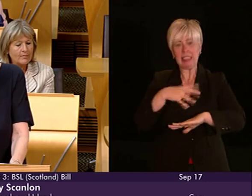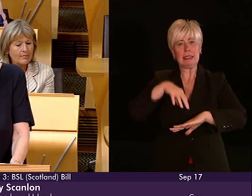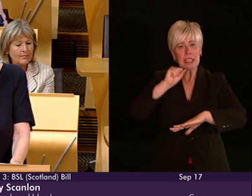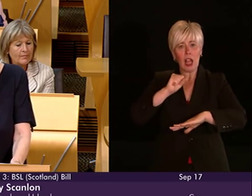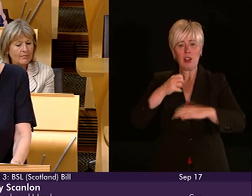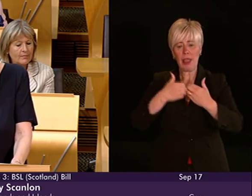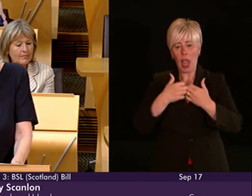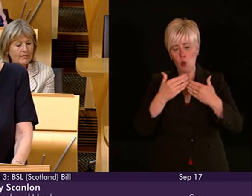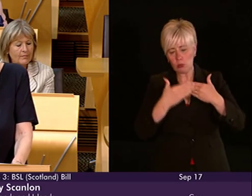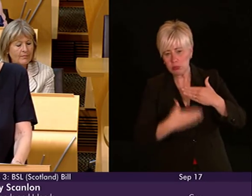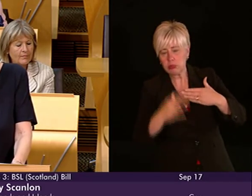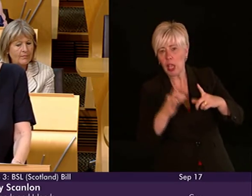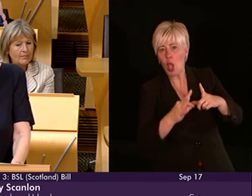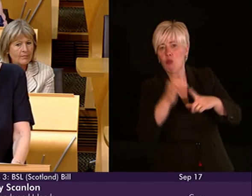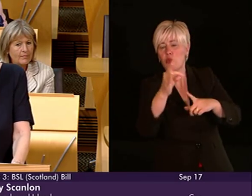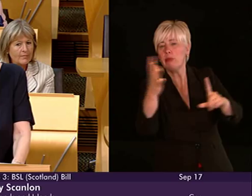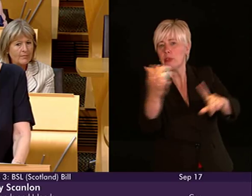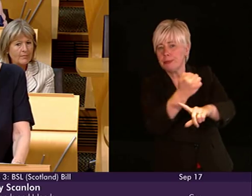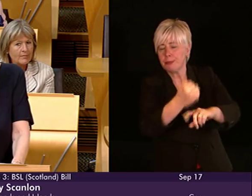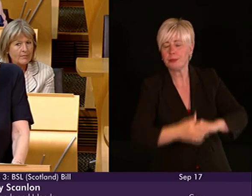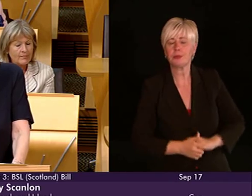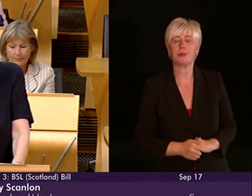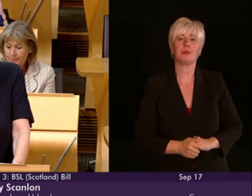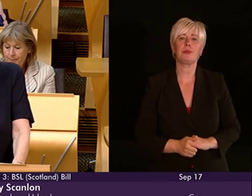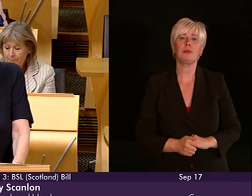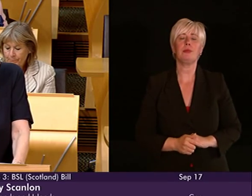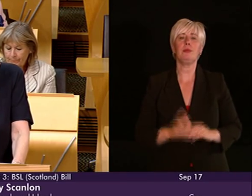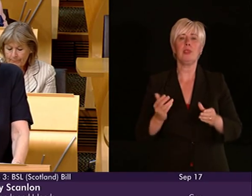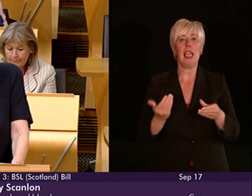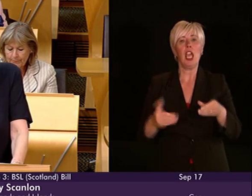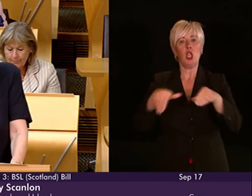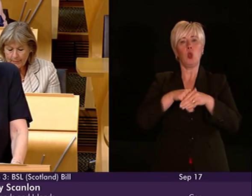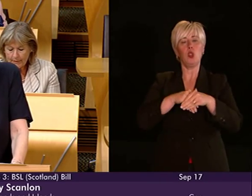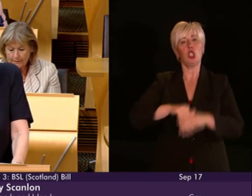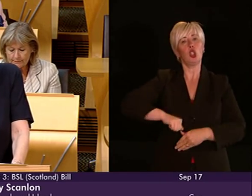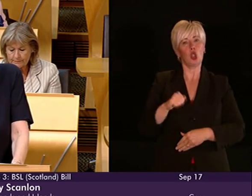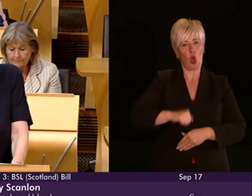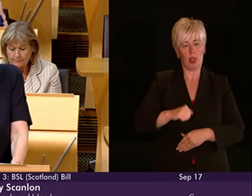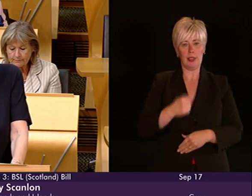it will achieve. The fact that Inclusion Scotland states that